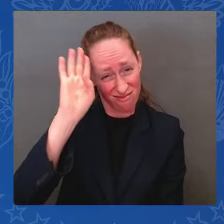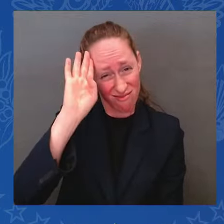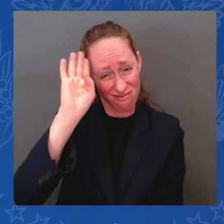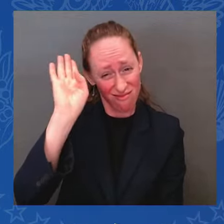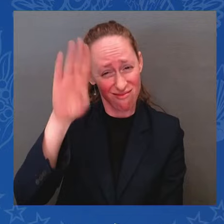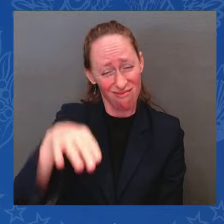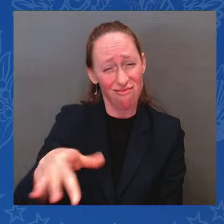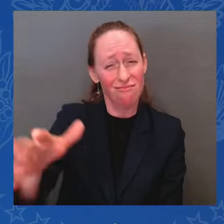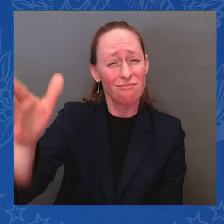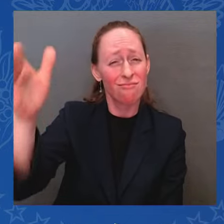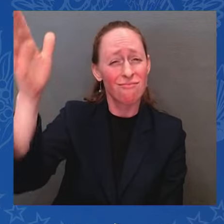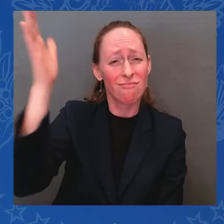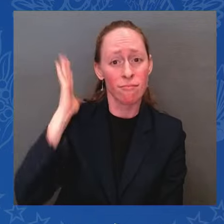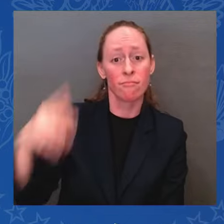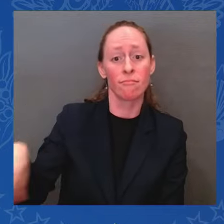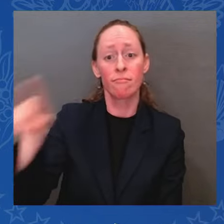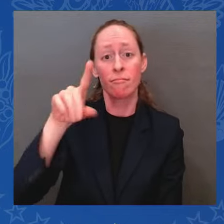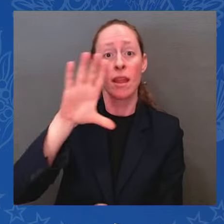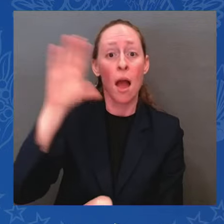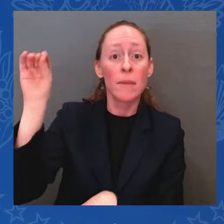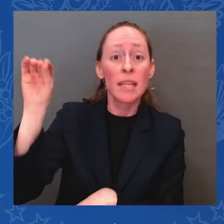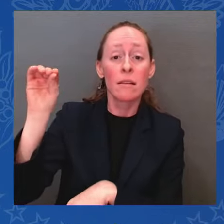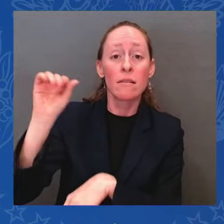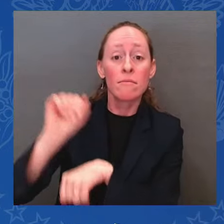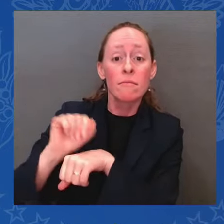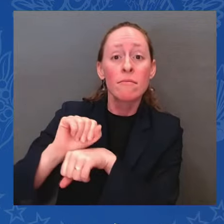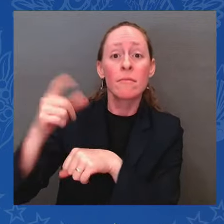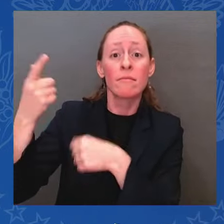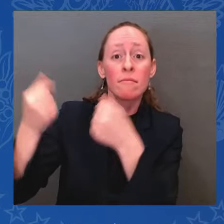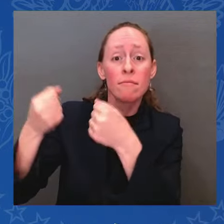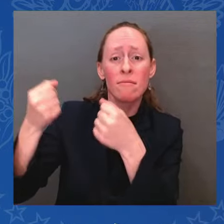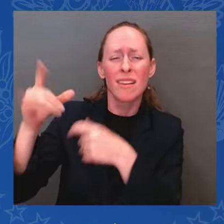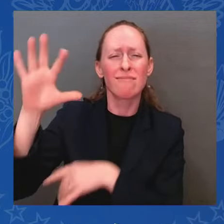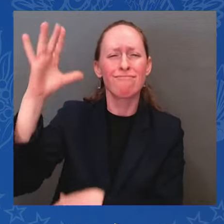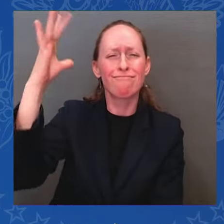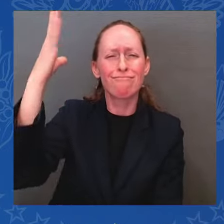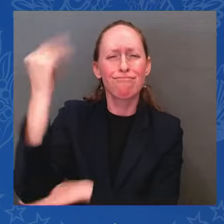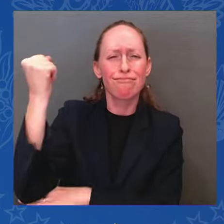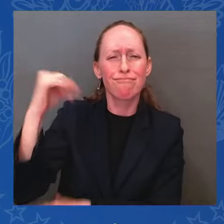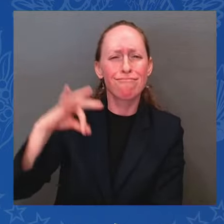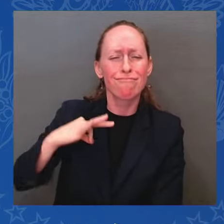including in the last few years, because of the extraordinary skill and sacrifices of the UAW workers.